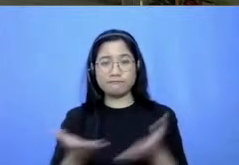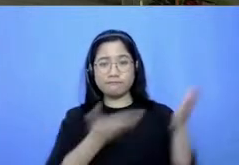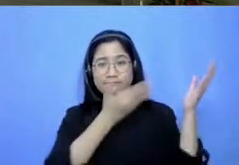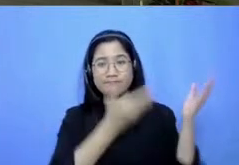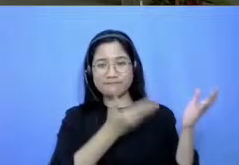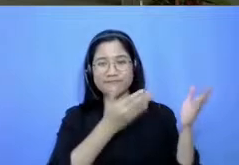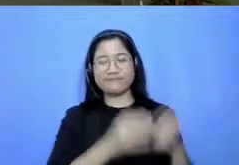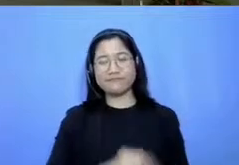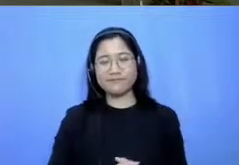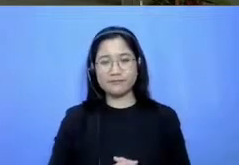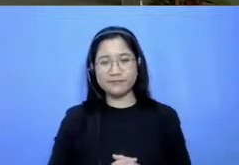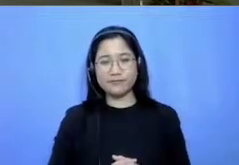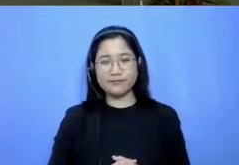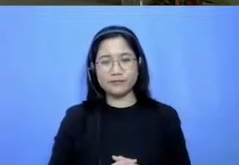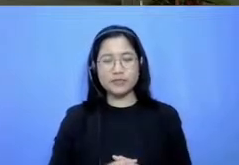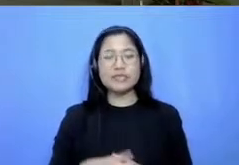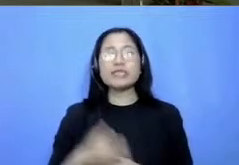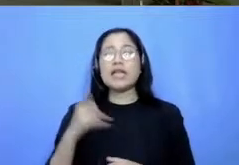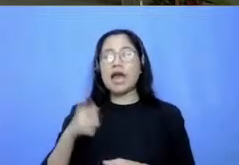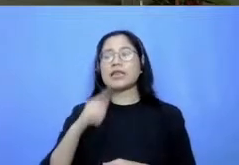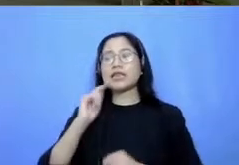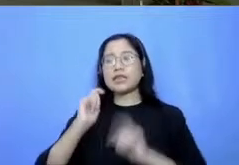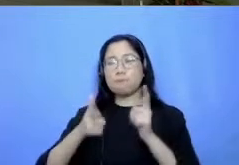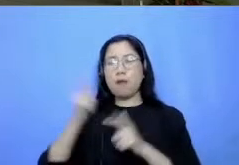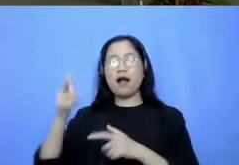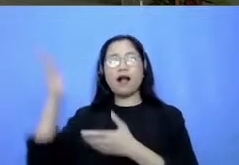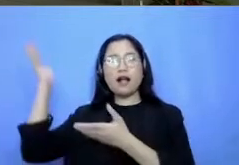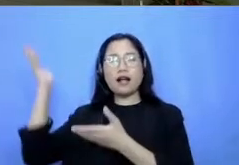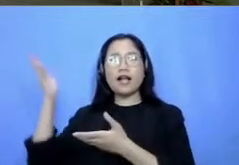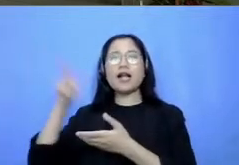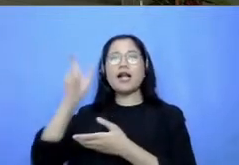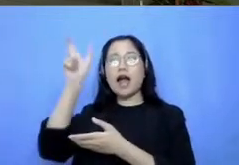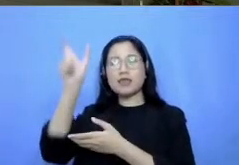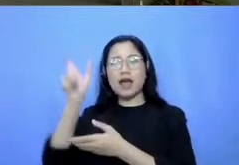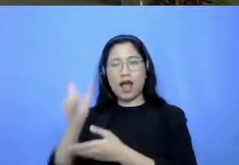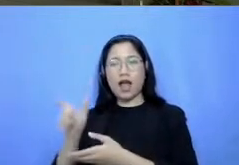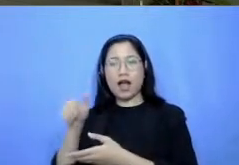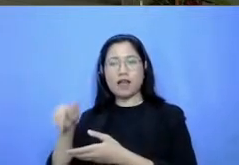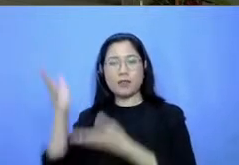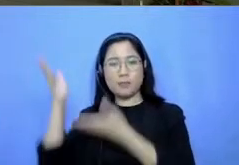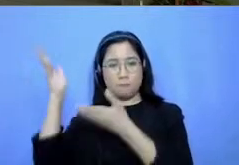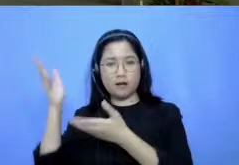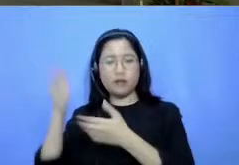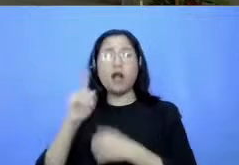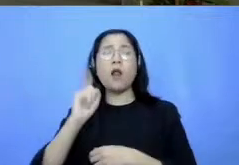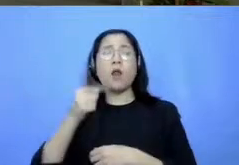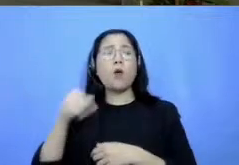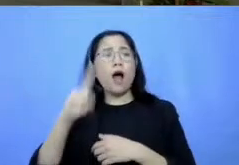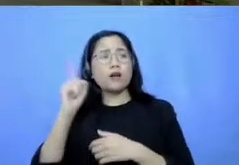guess, it's okay, and Mrs. and Mr., if for example, you are still having problems with tea, please feel free to